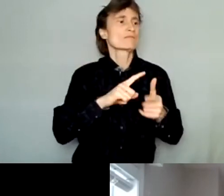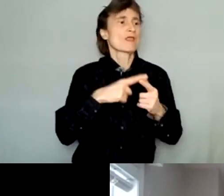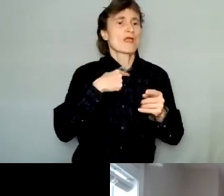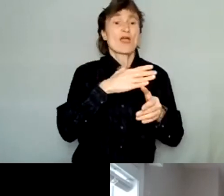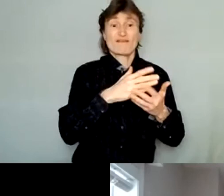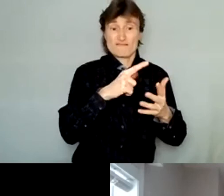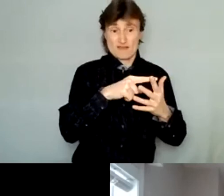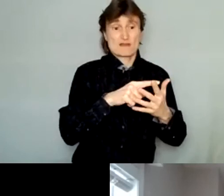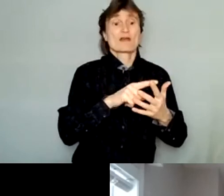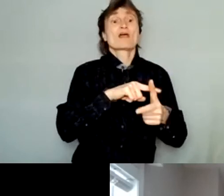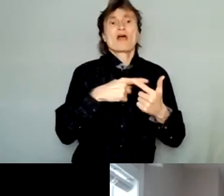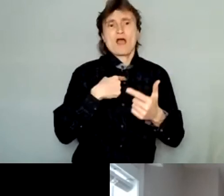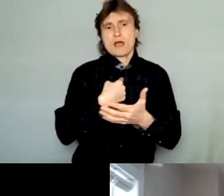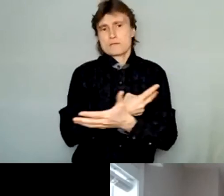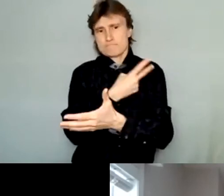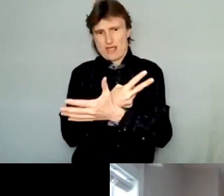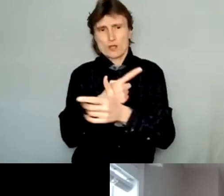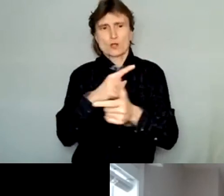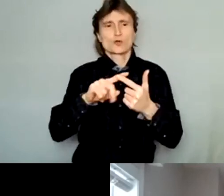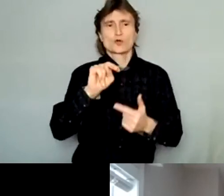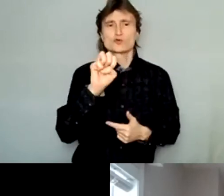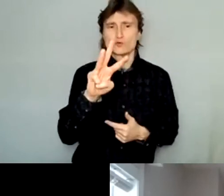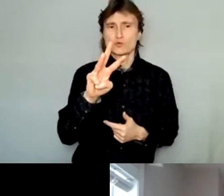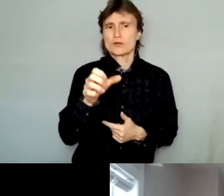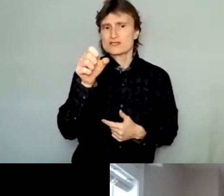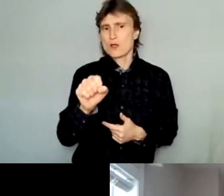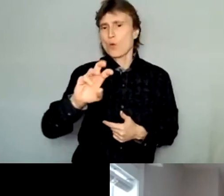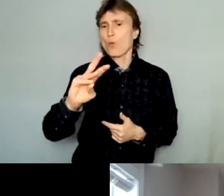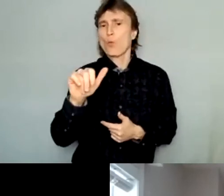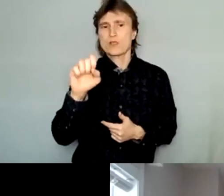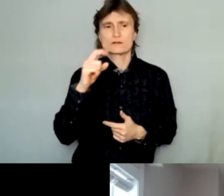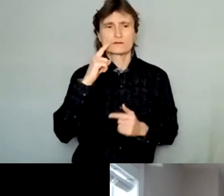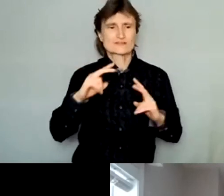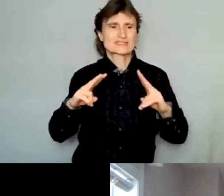from the University of New South Wales in Sydney, Australia, focusing on media arts,